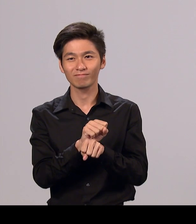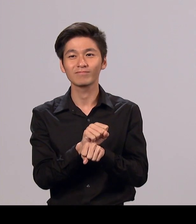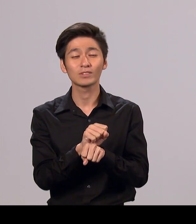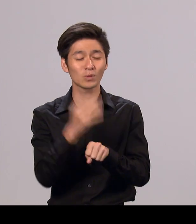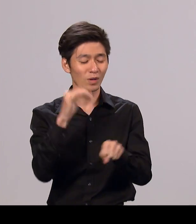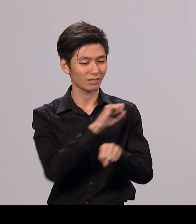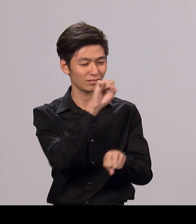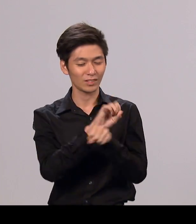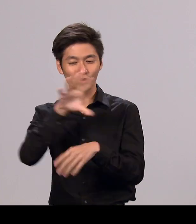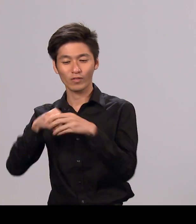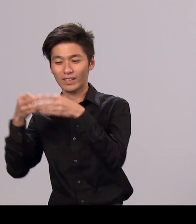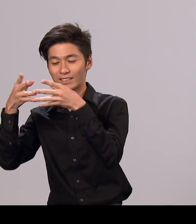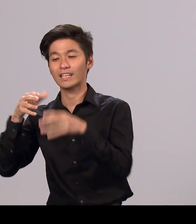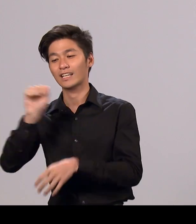for more than 70 years since the war.